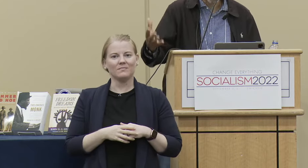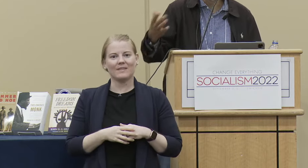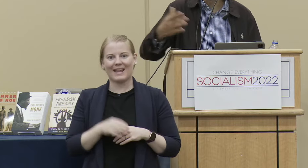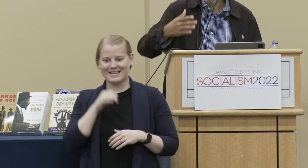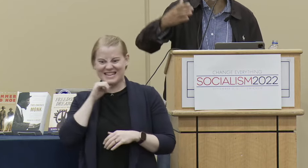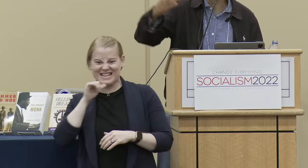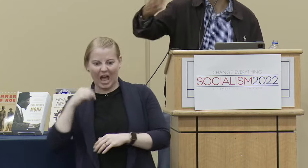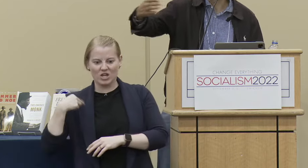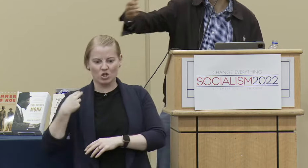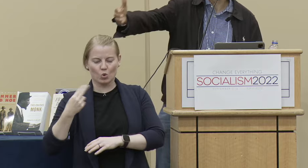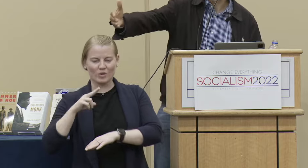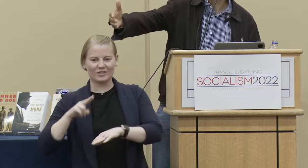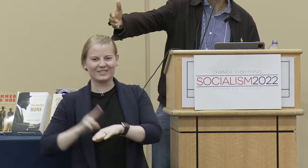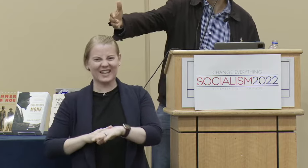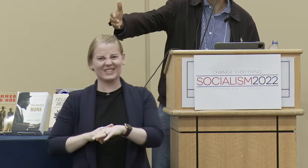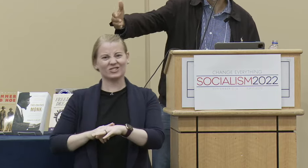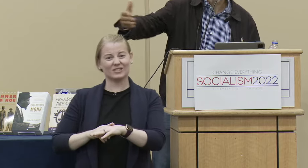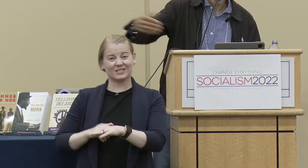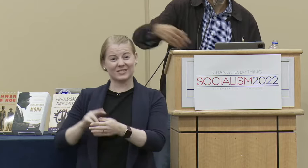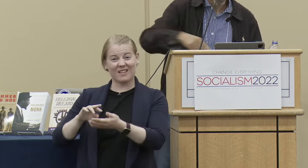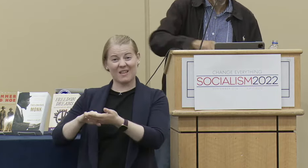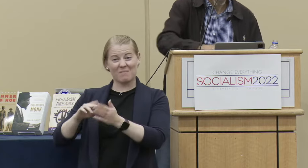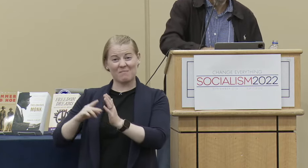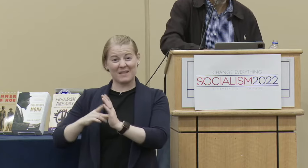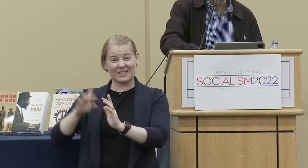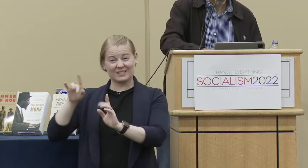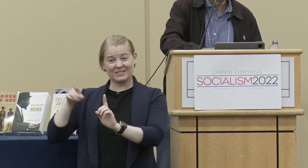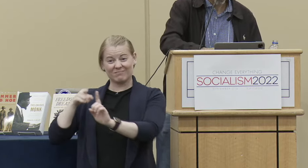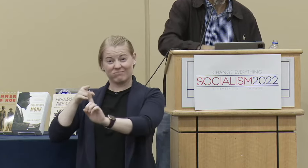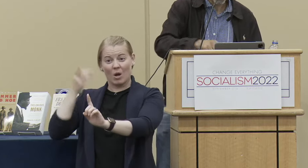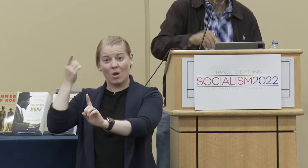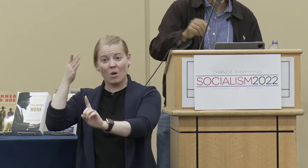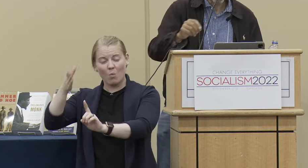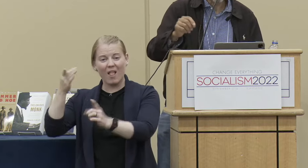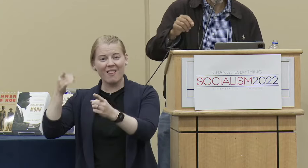making this up. Read it. Non-historical nations. And